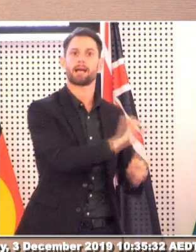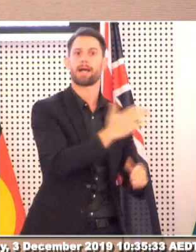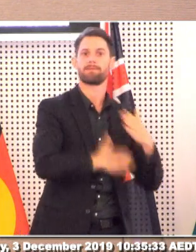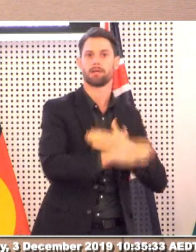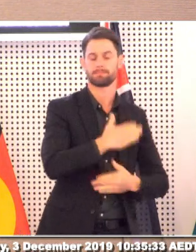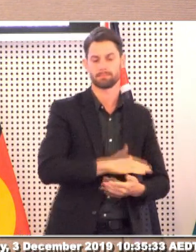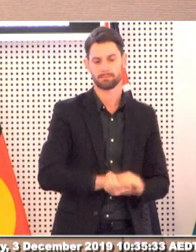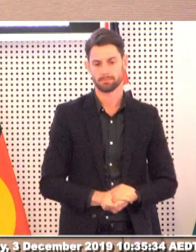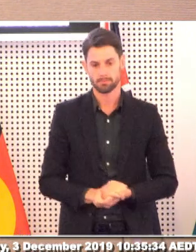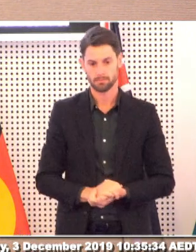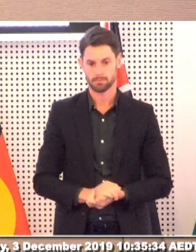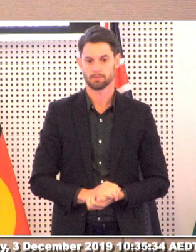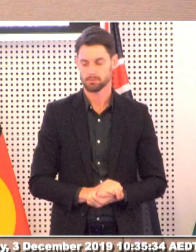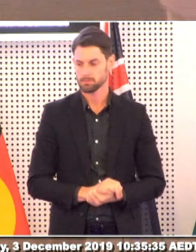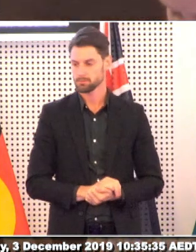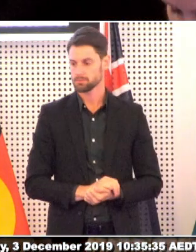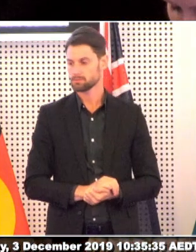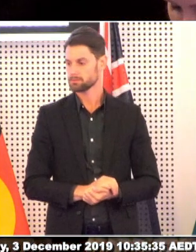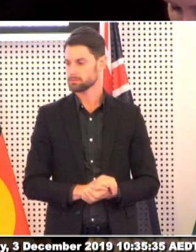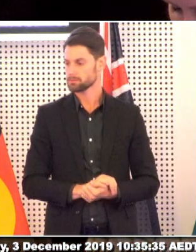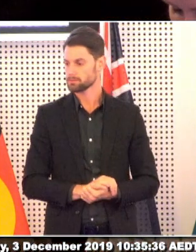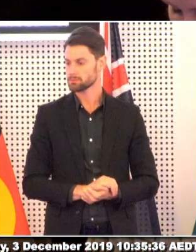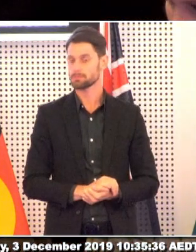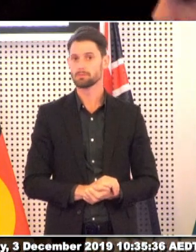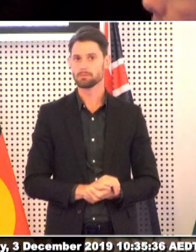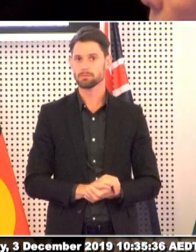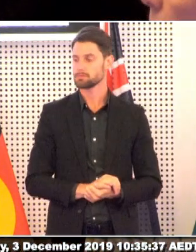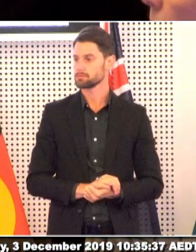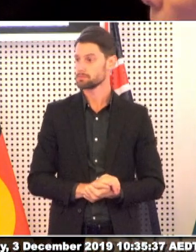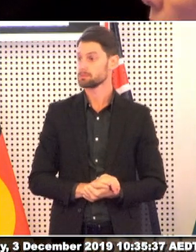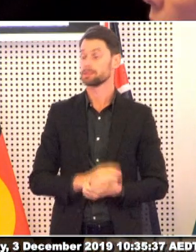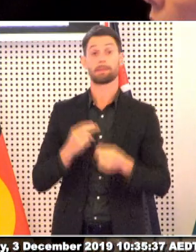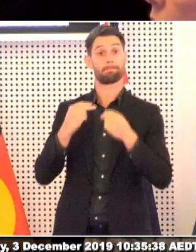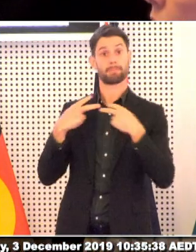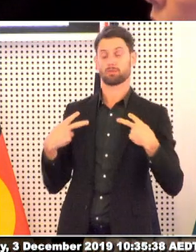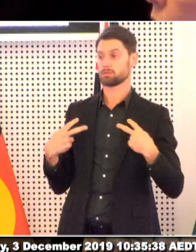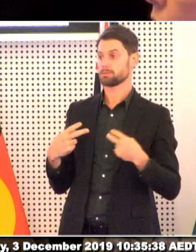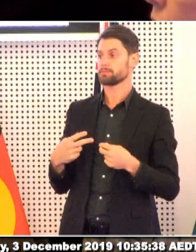The final thing I will ask you, given your expertise in research in this